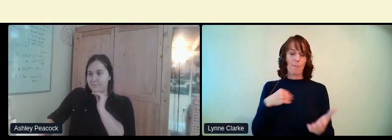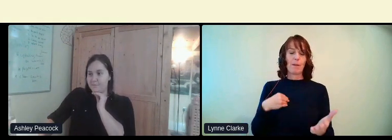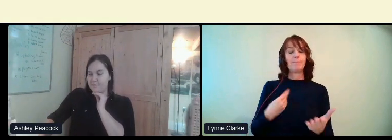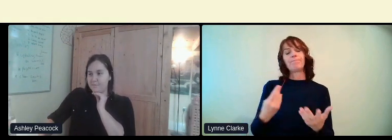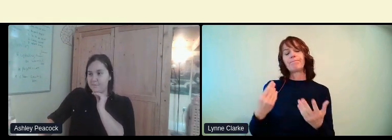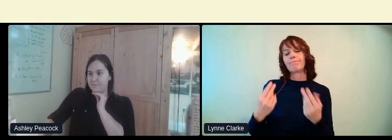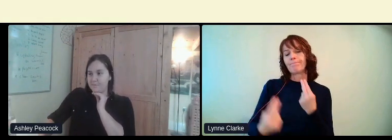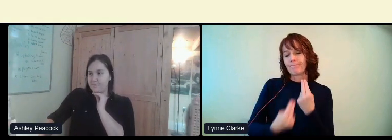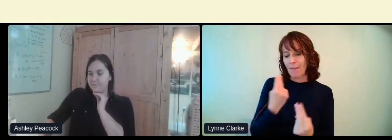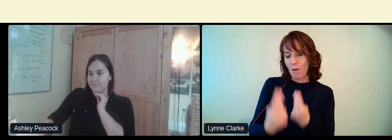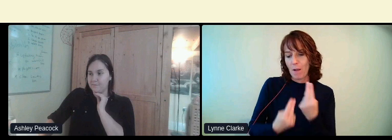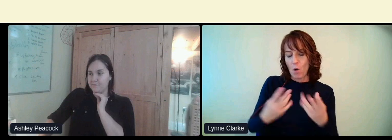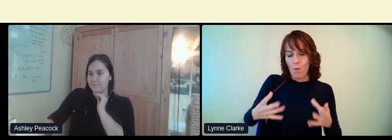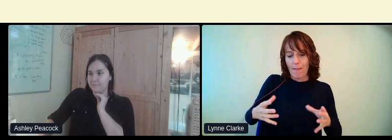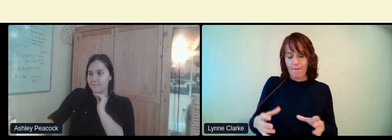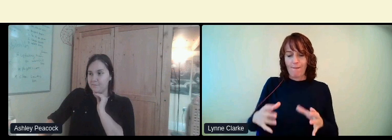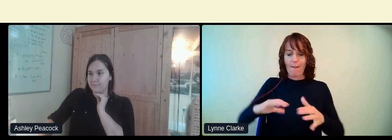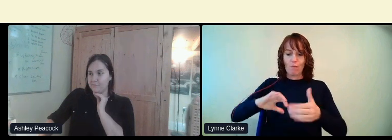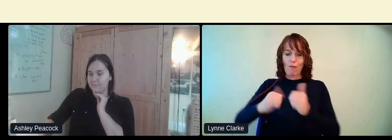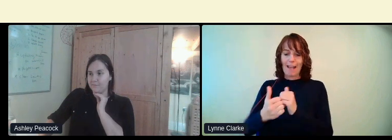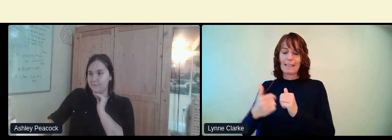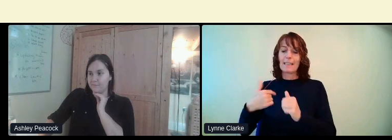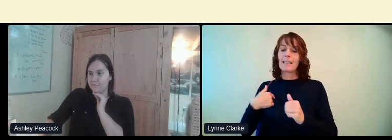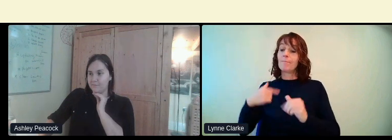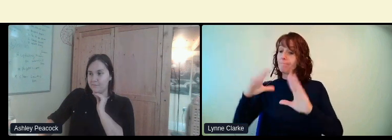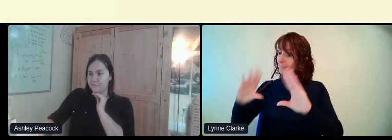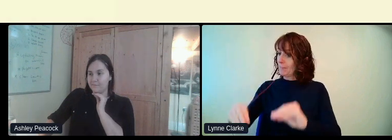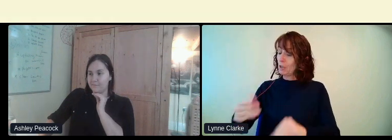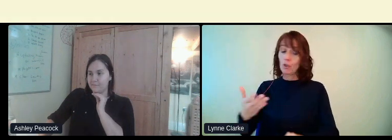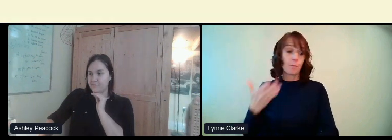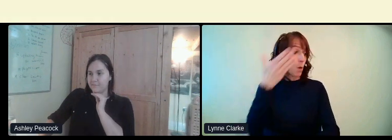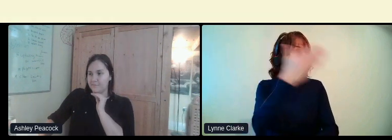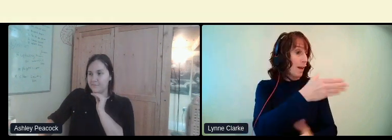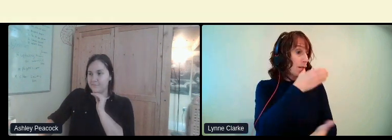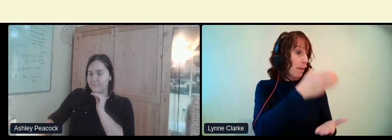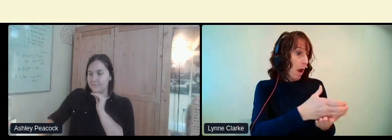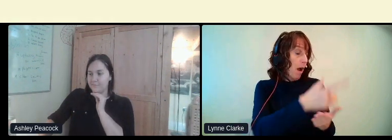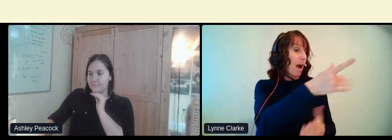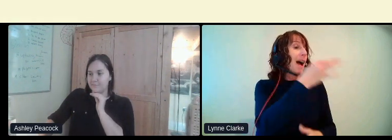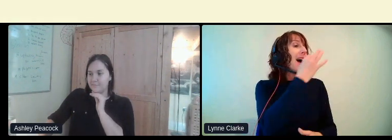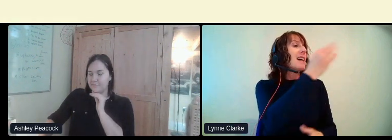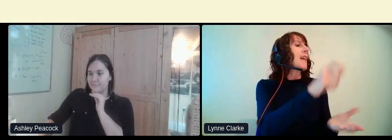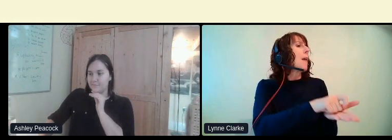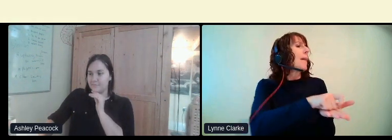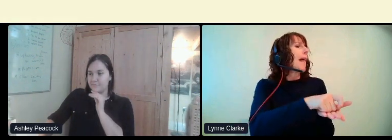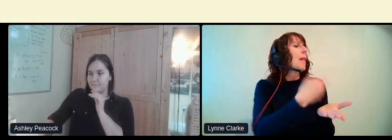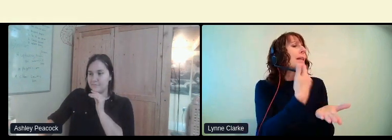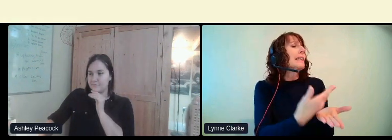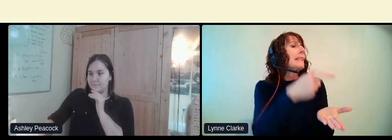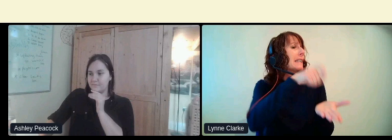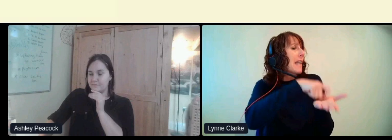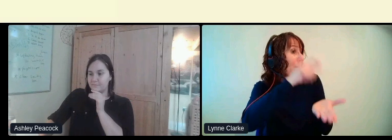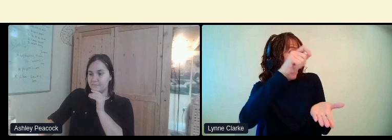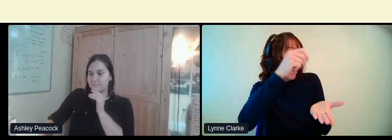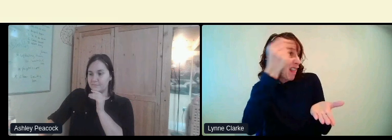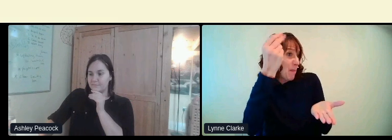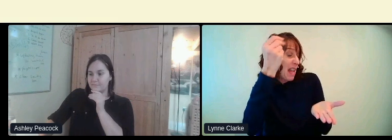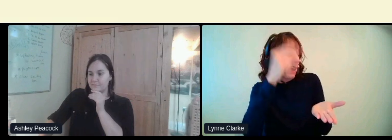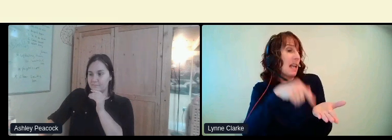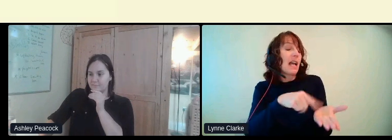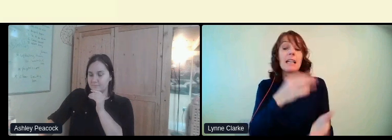the bill. The lady behind the bar said "oh, do you want to pay by card?"